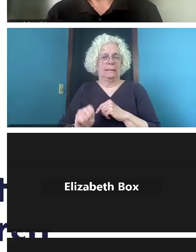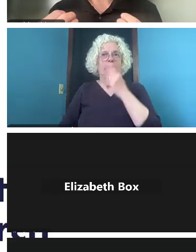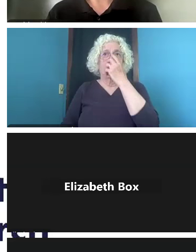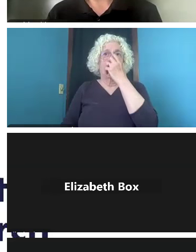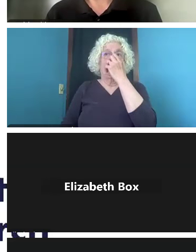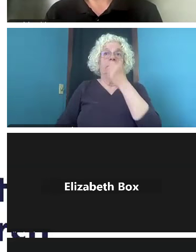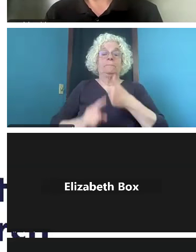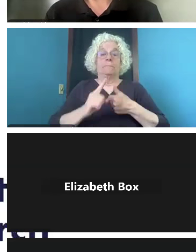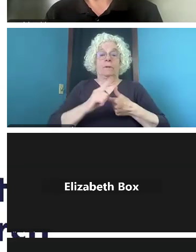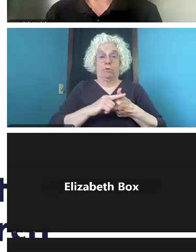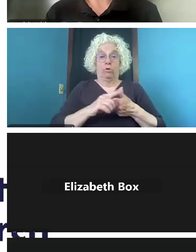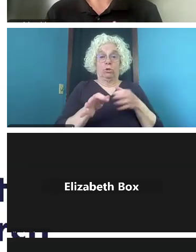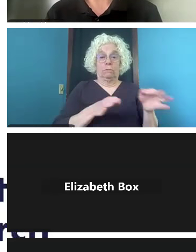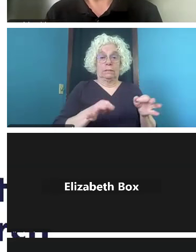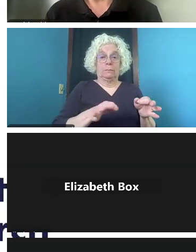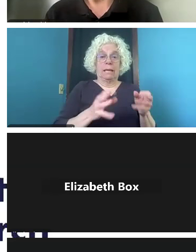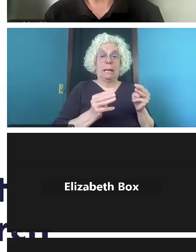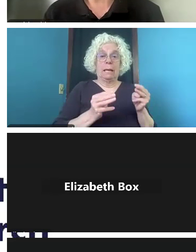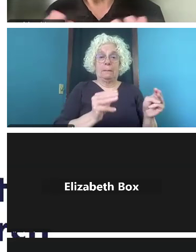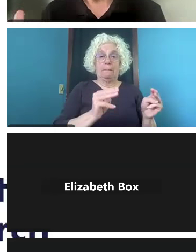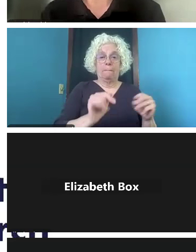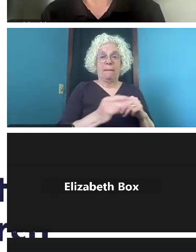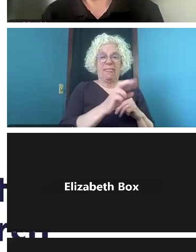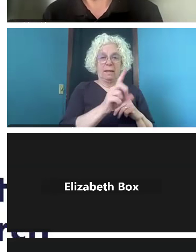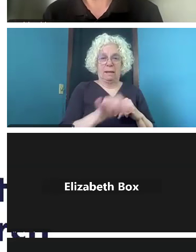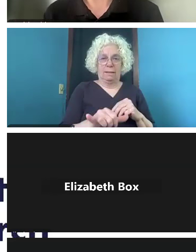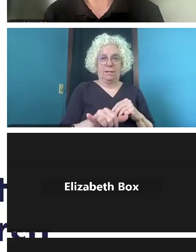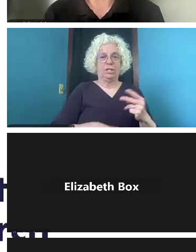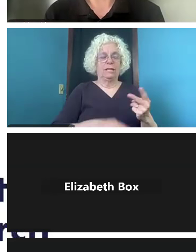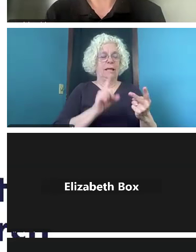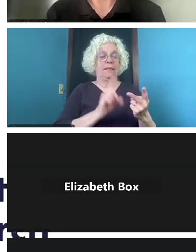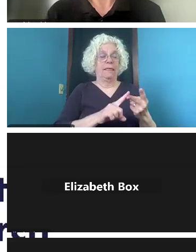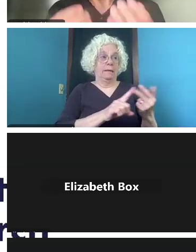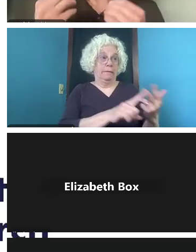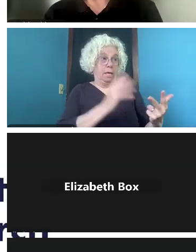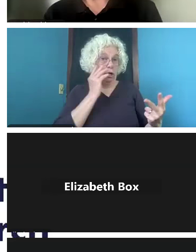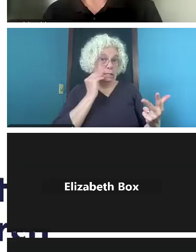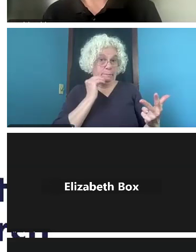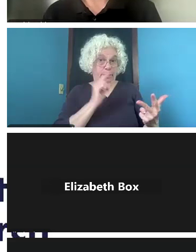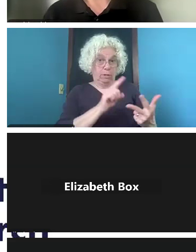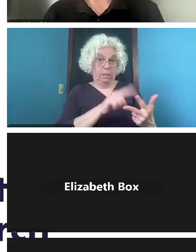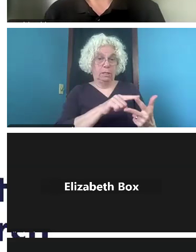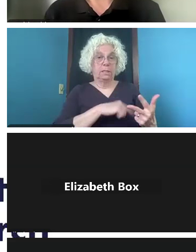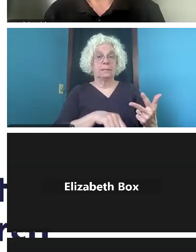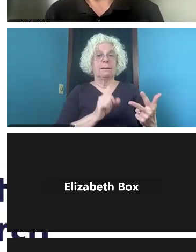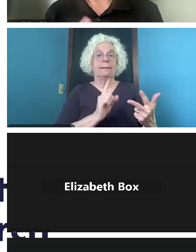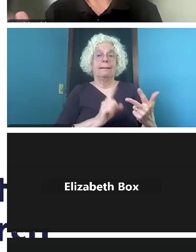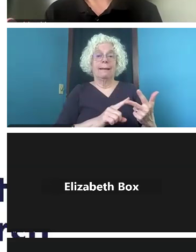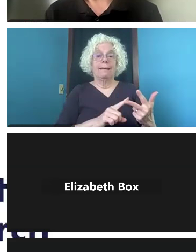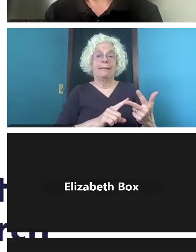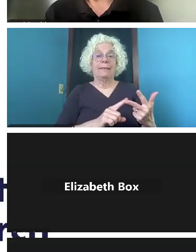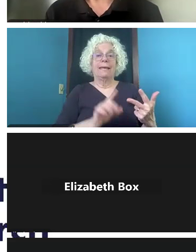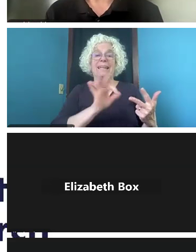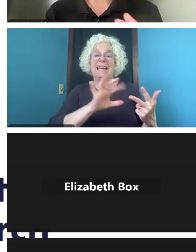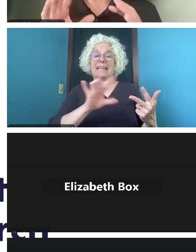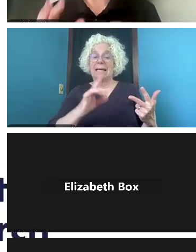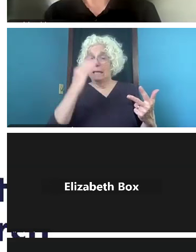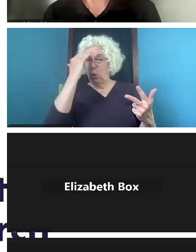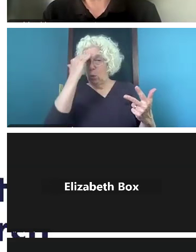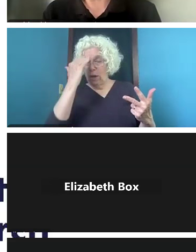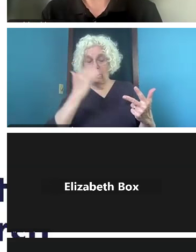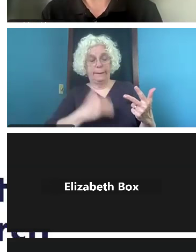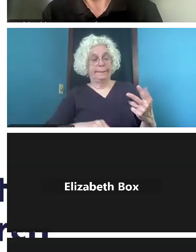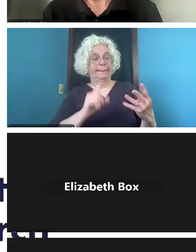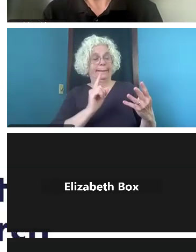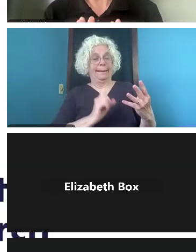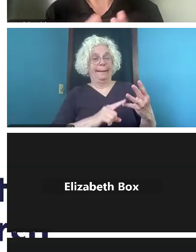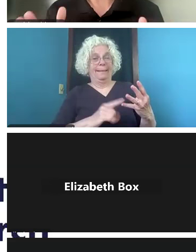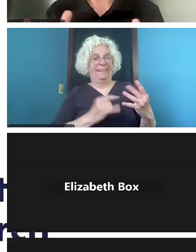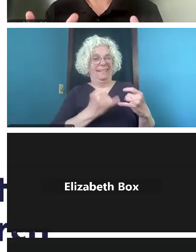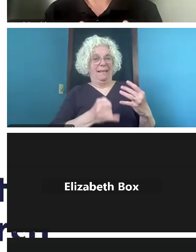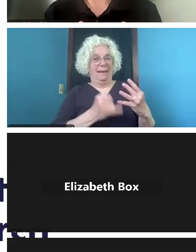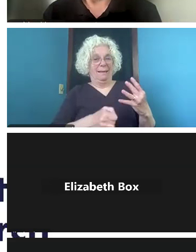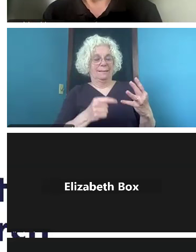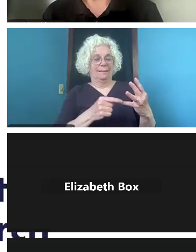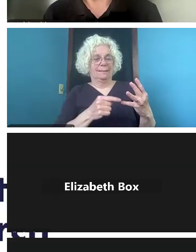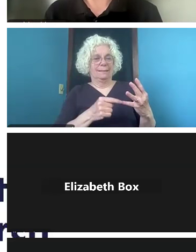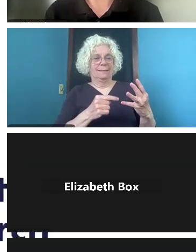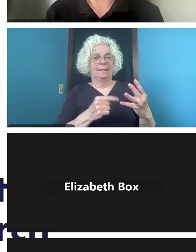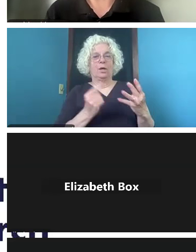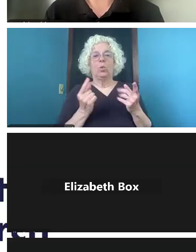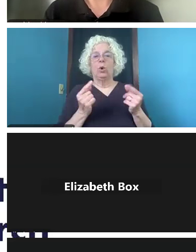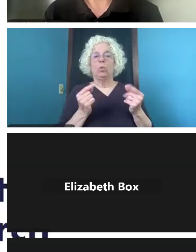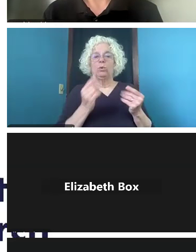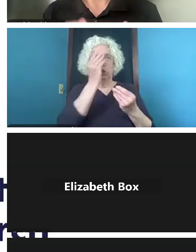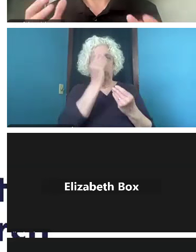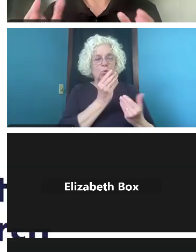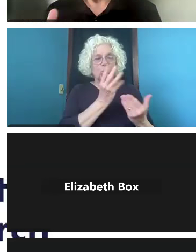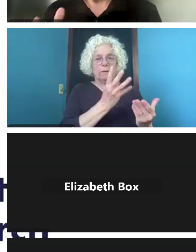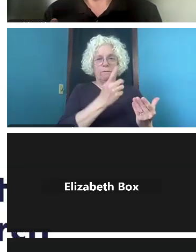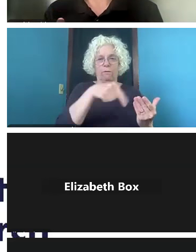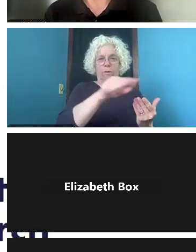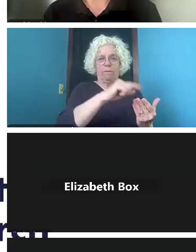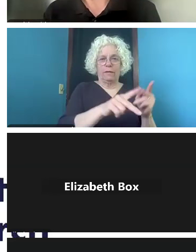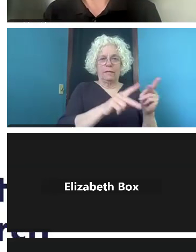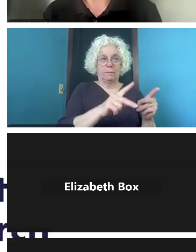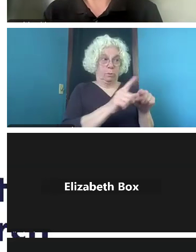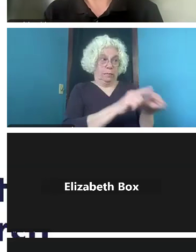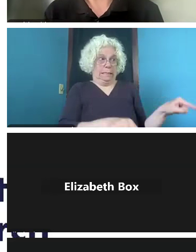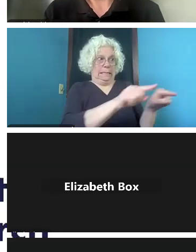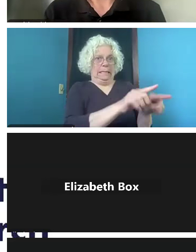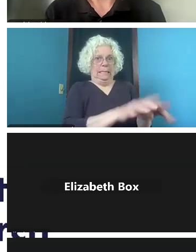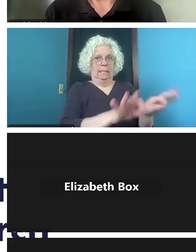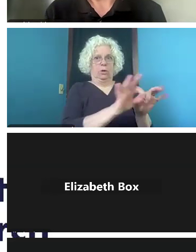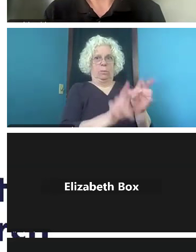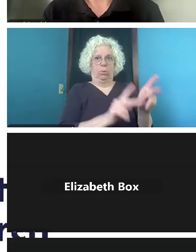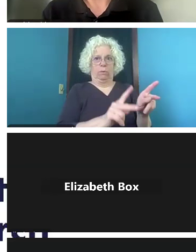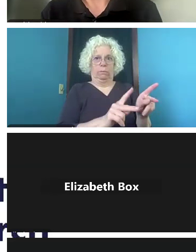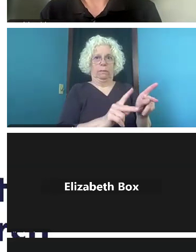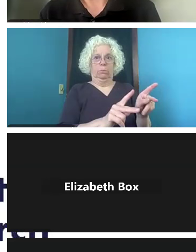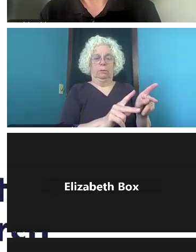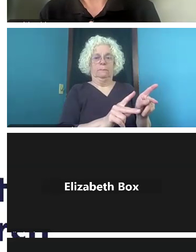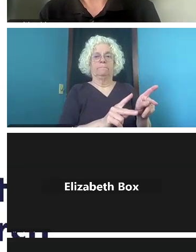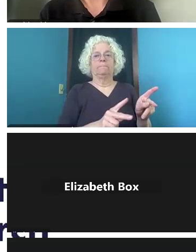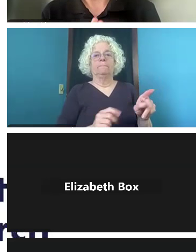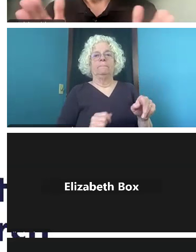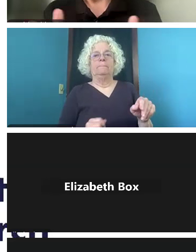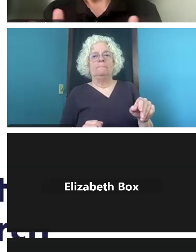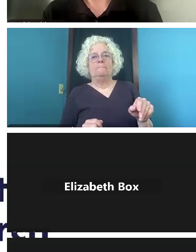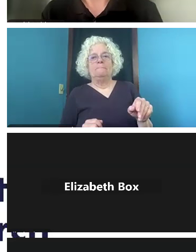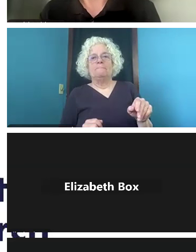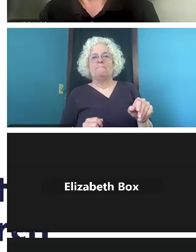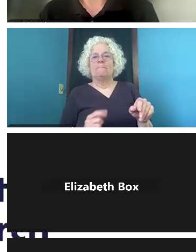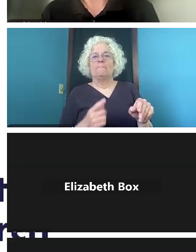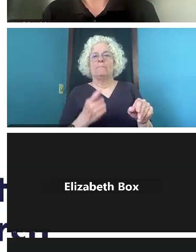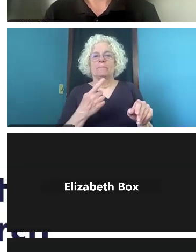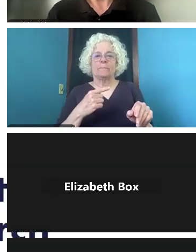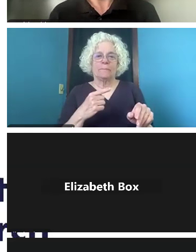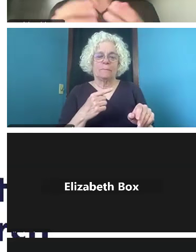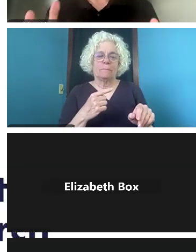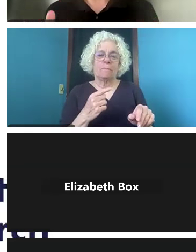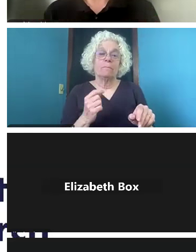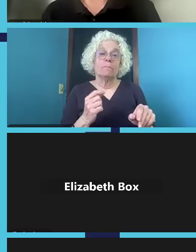then I'm going to go through and talk a little bit about the experience of our trusted messengers, and then after that we'll get into 988 awareness, and then we'll leave it with how we would message and communicate to these very, very important people in our populations that we're talking about disproportionately impacted.